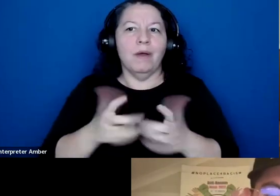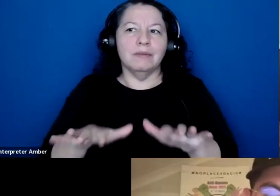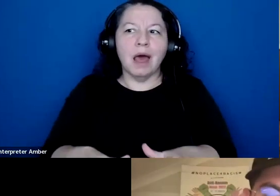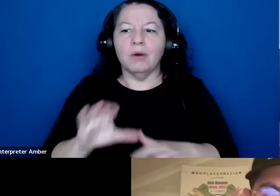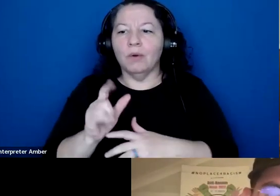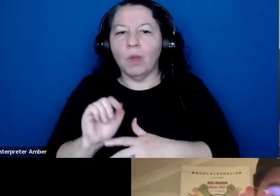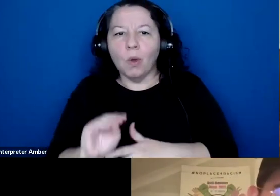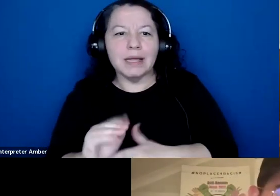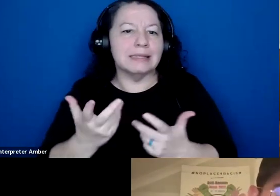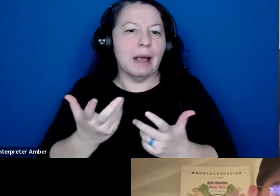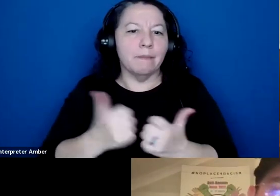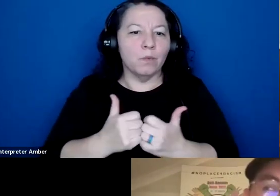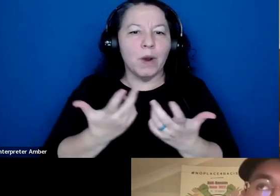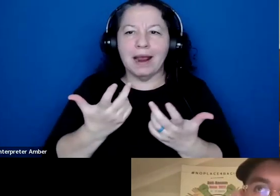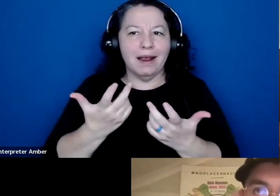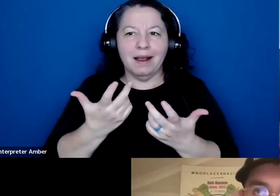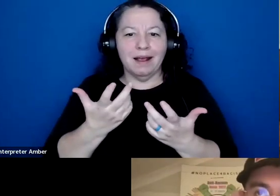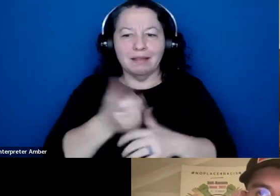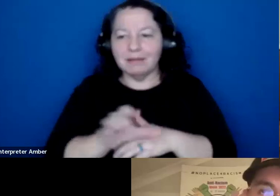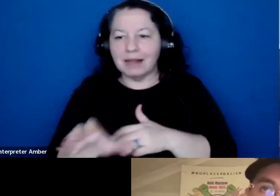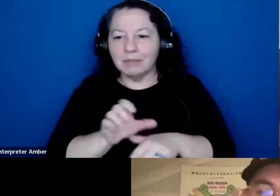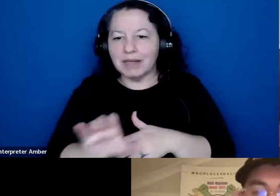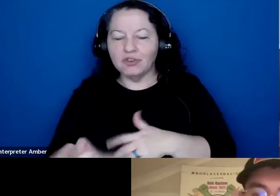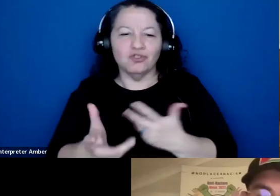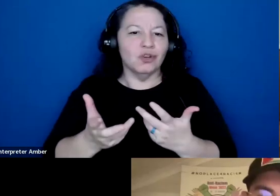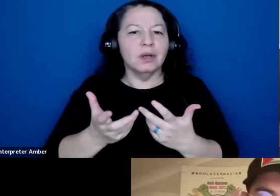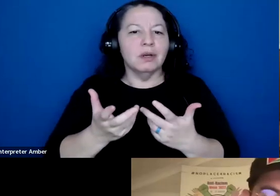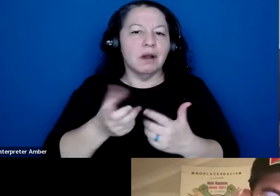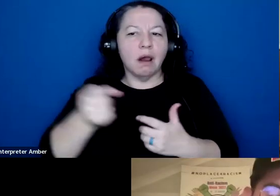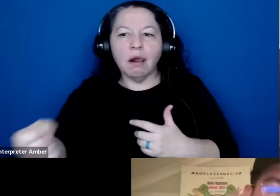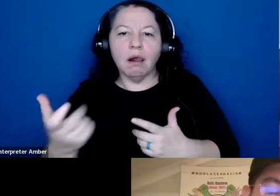and violence of these forms are coming out in really radical